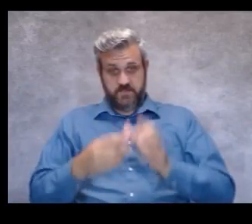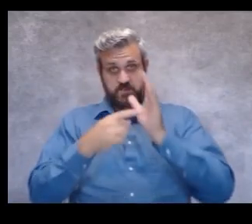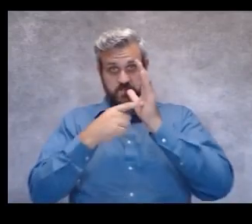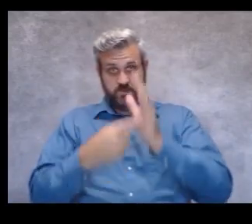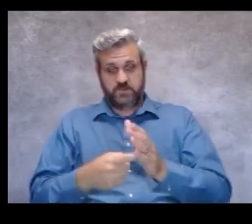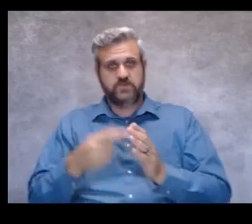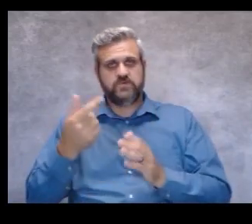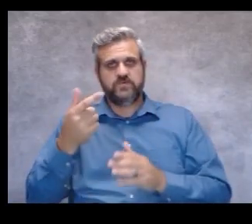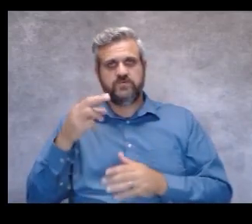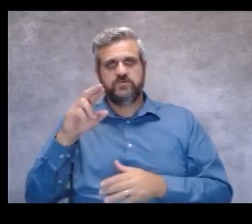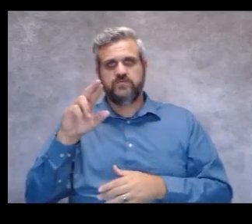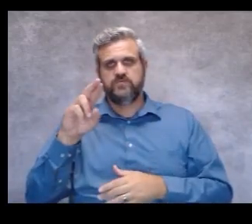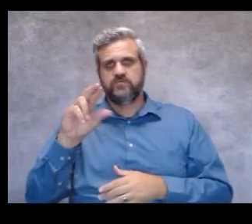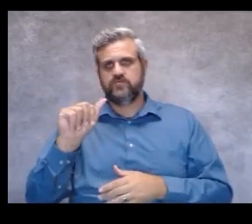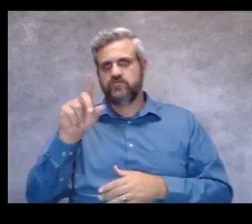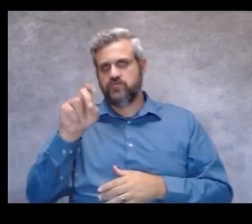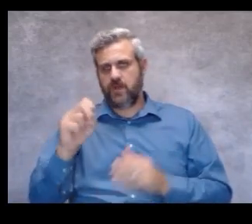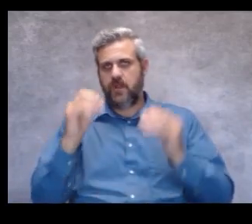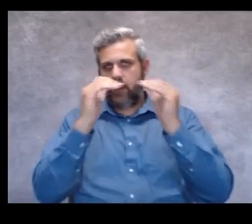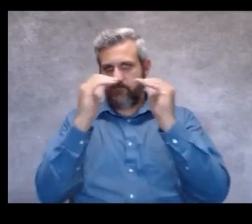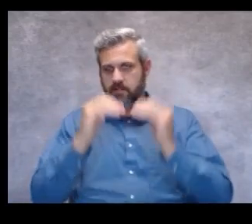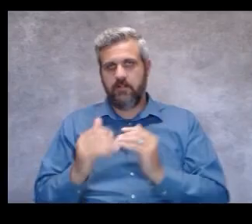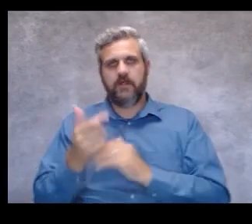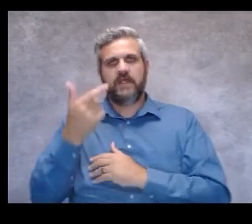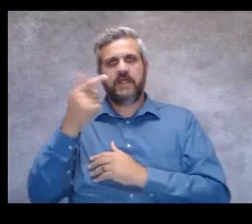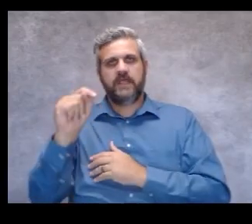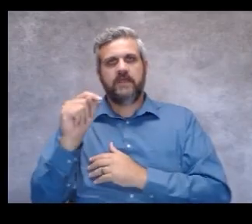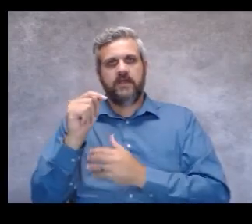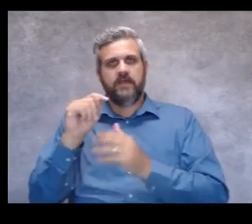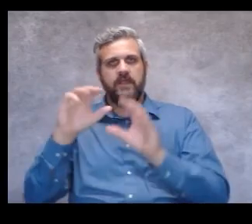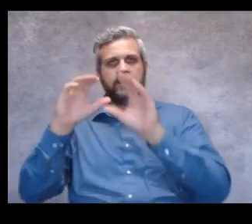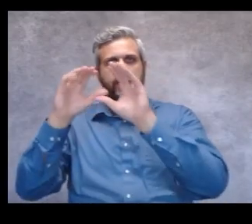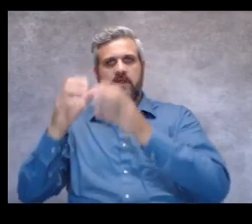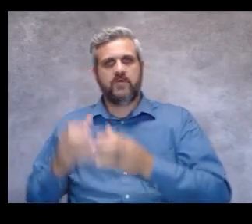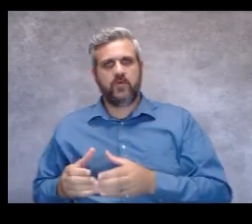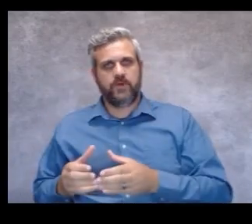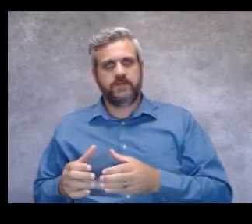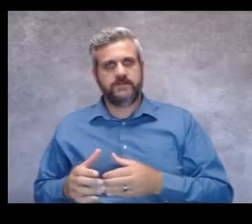by grade level and gifted category.